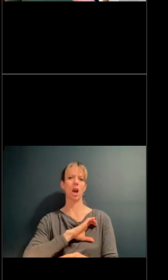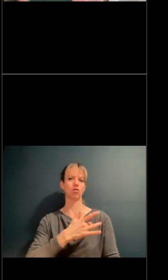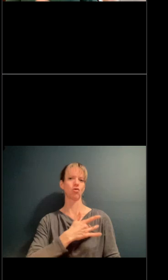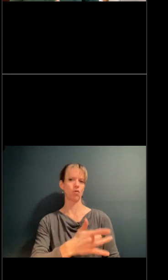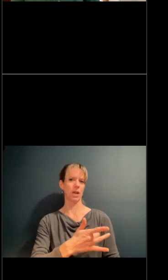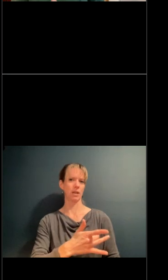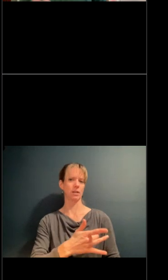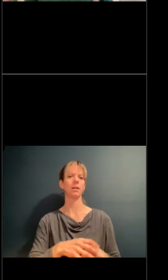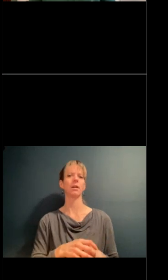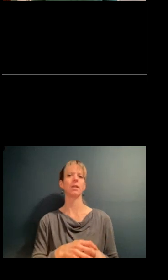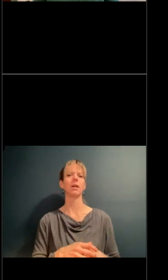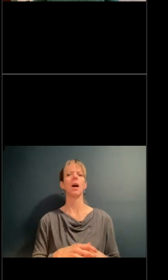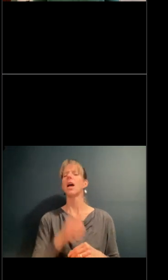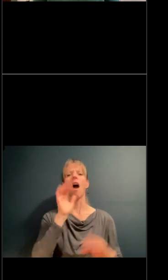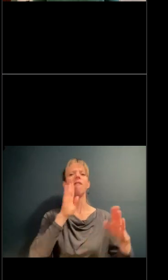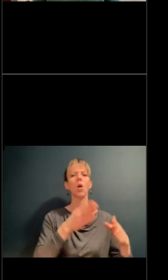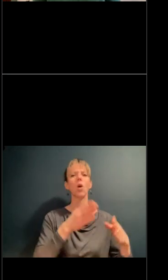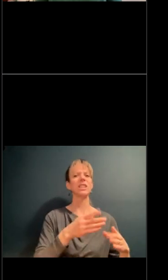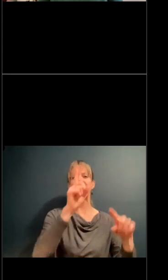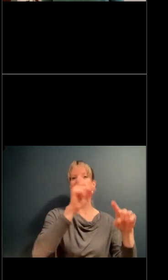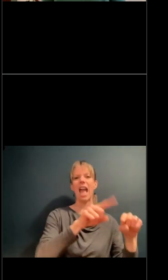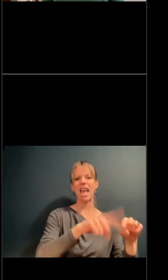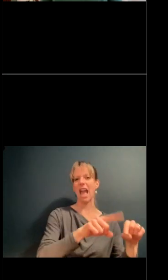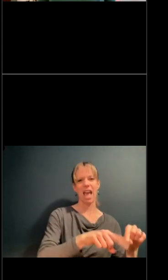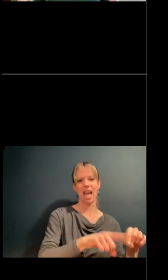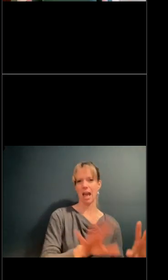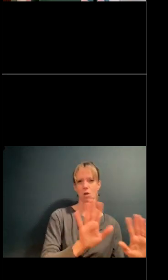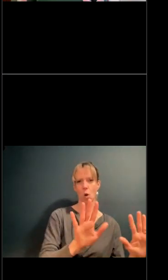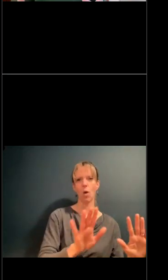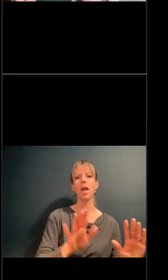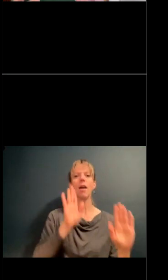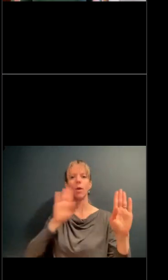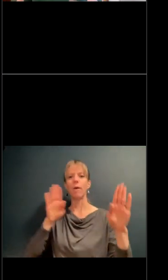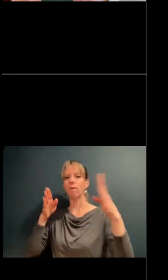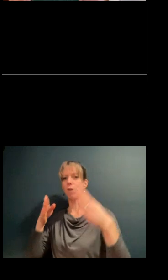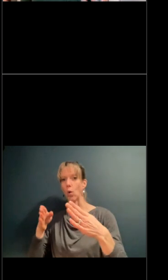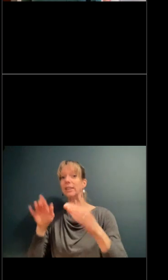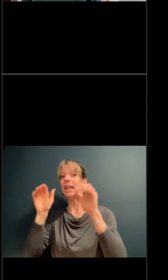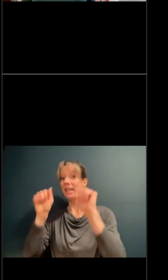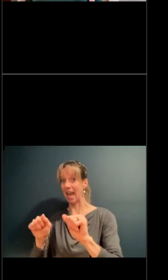someone couldn't do or struggled to do. It was one that focused on the strengths